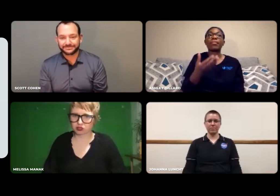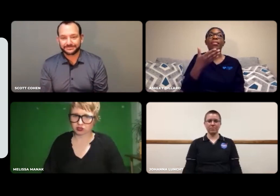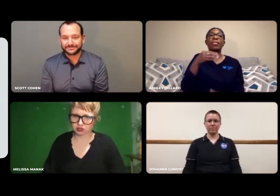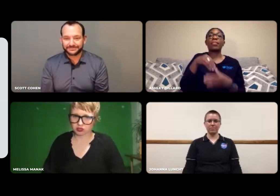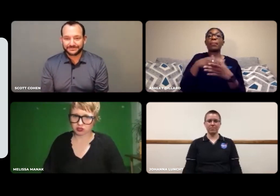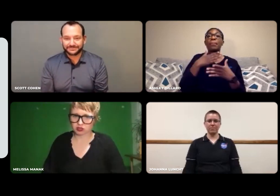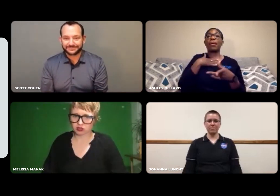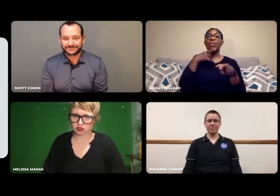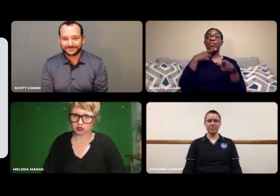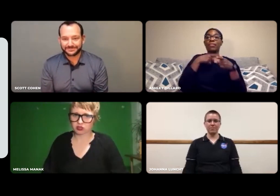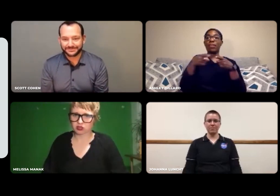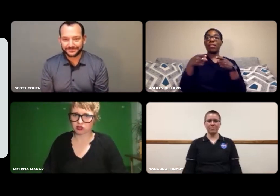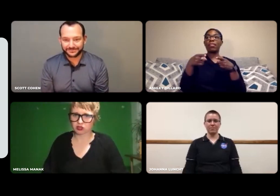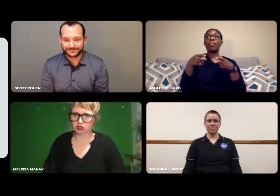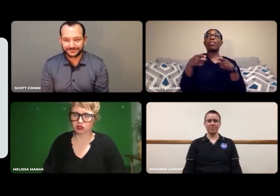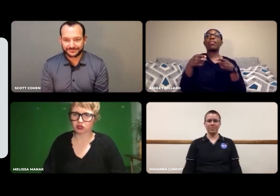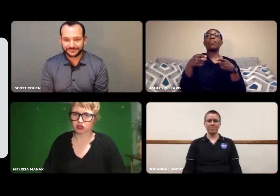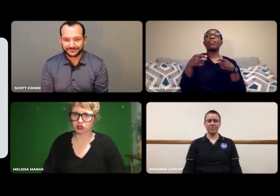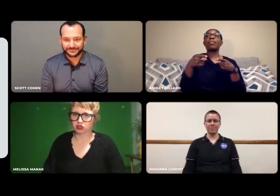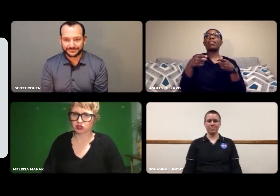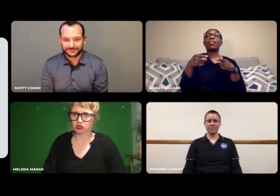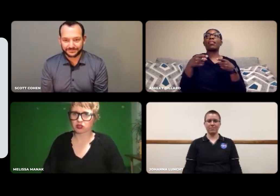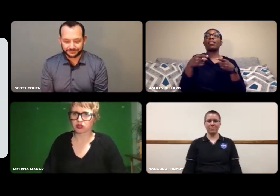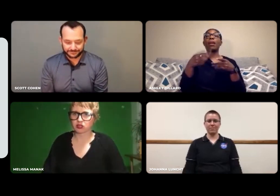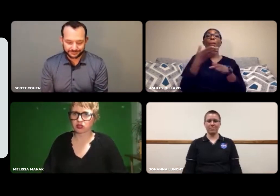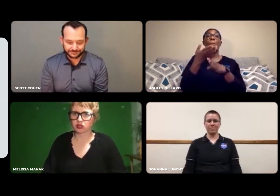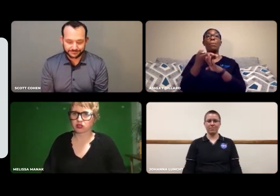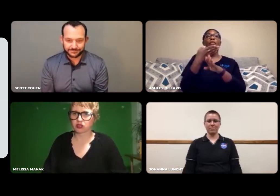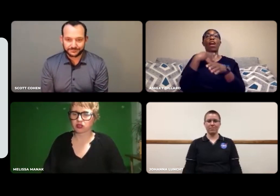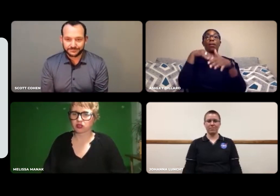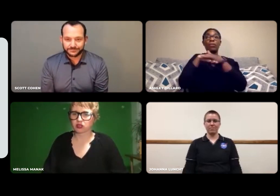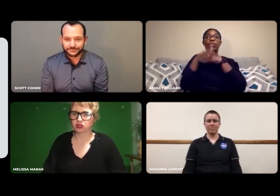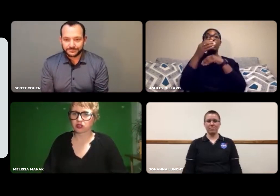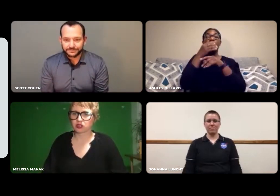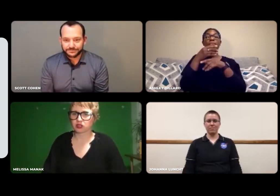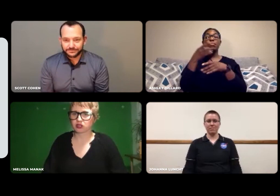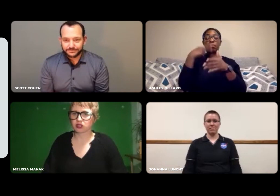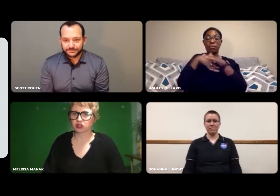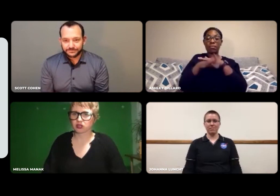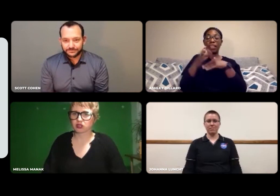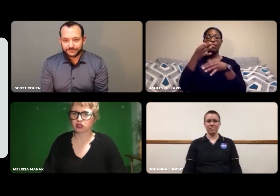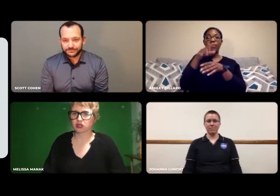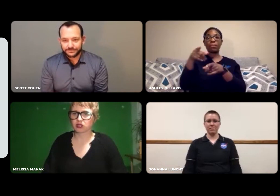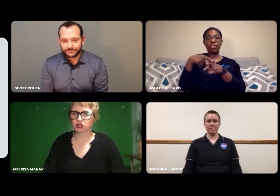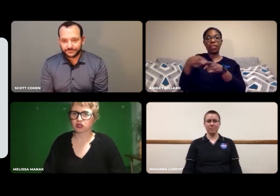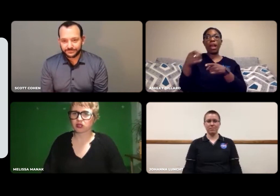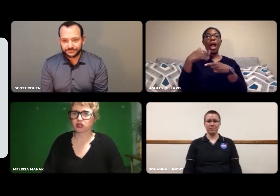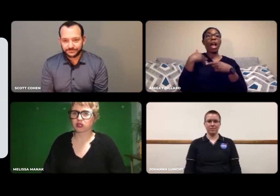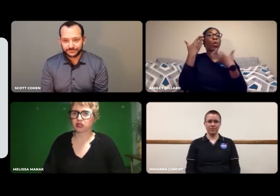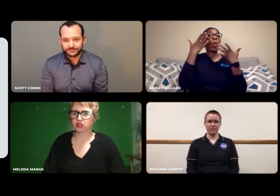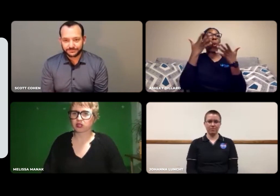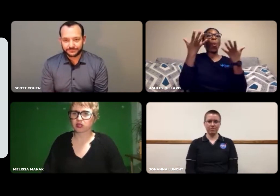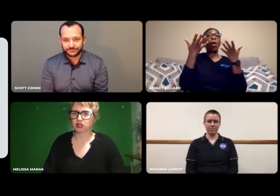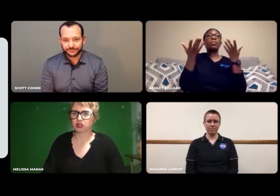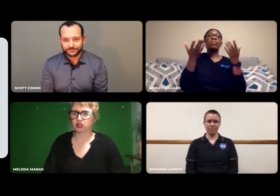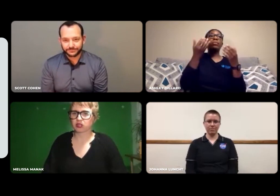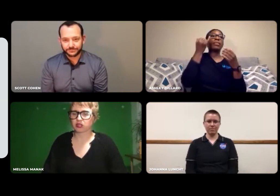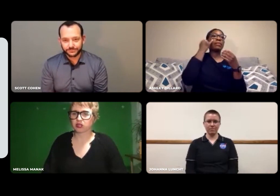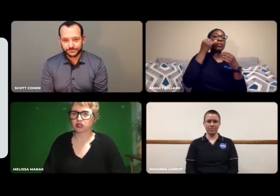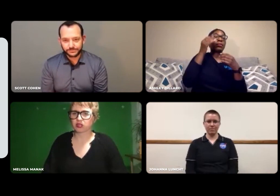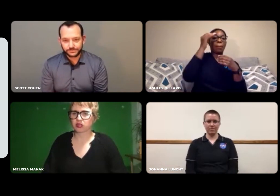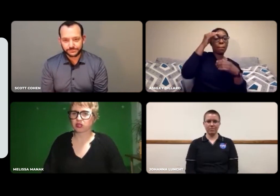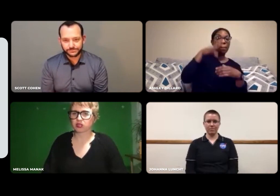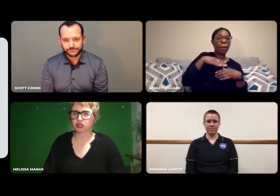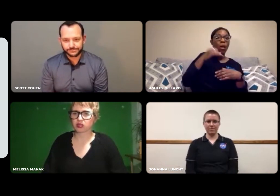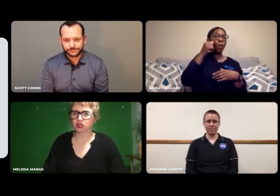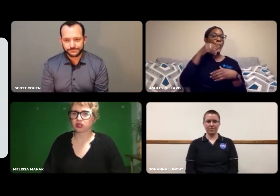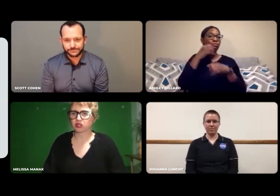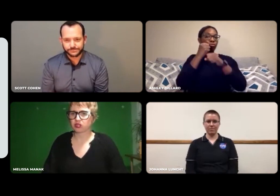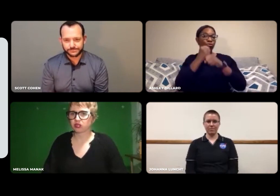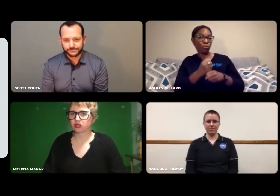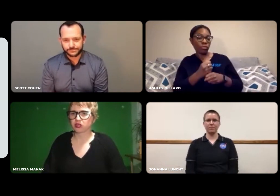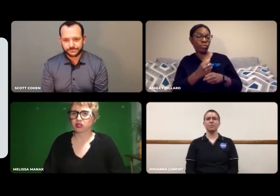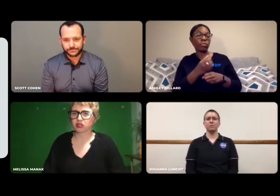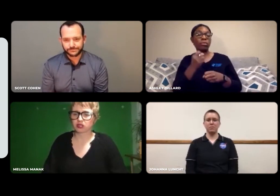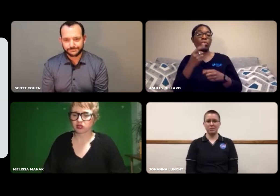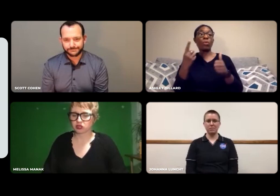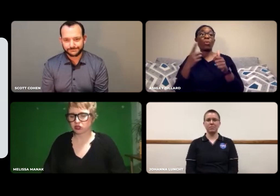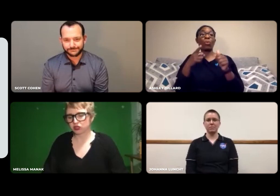Before I got into my field, I didn't know what was male- or female-dominant.